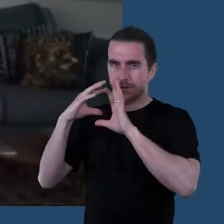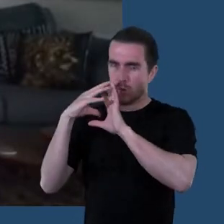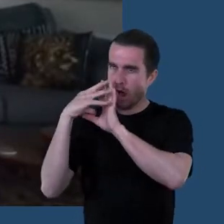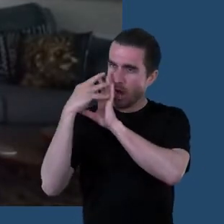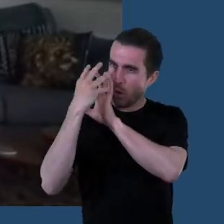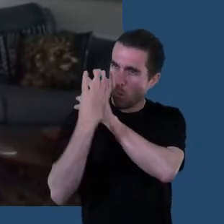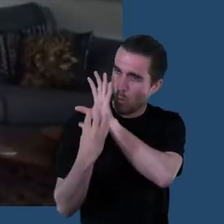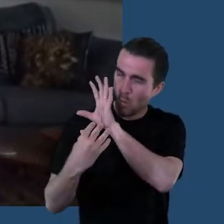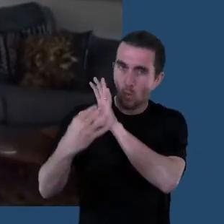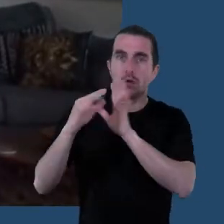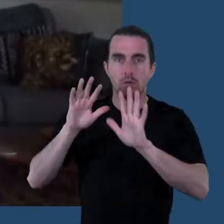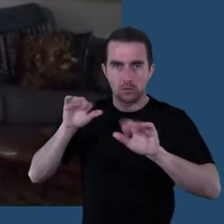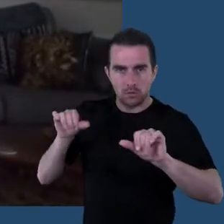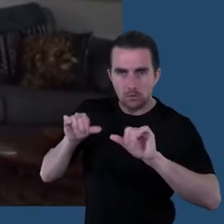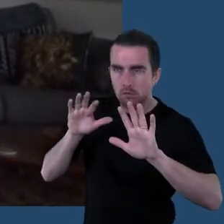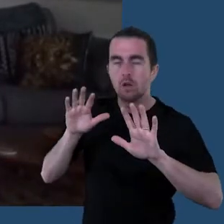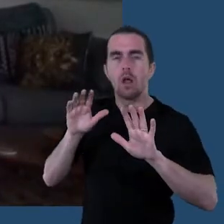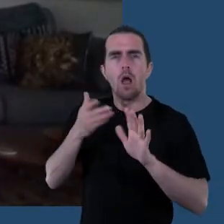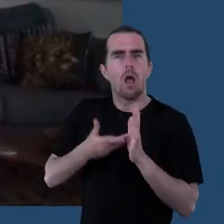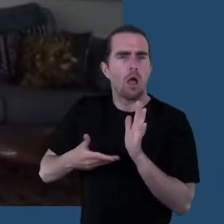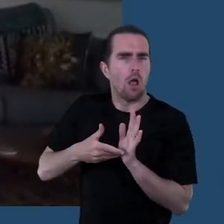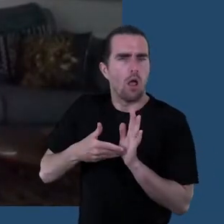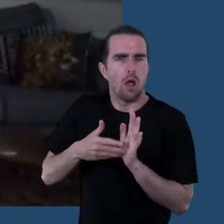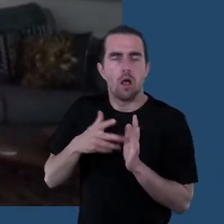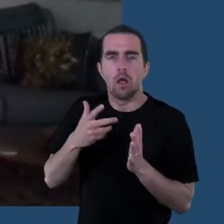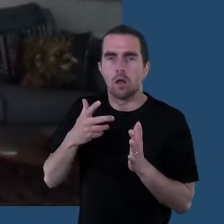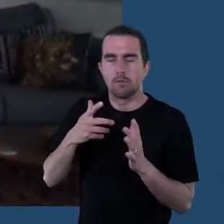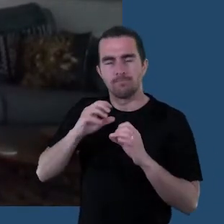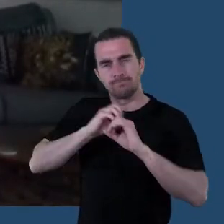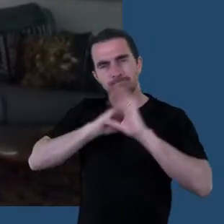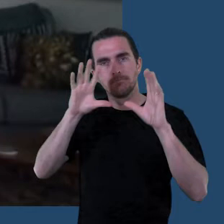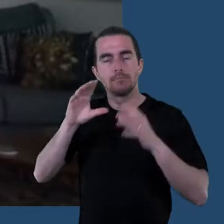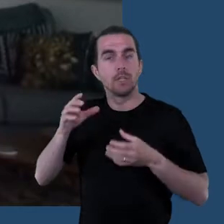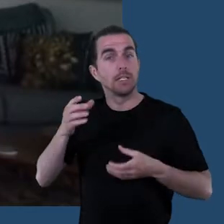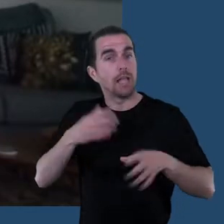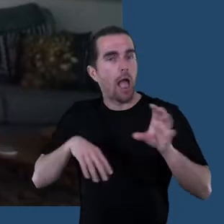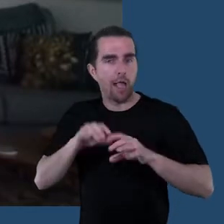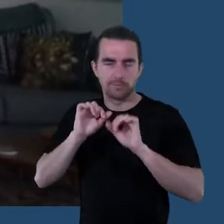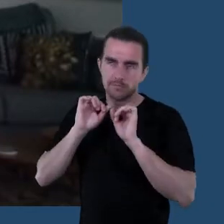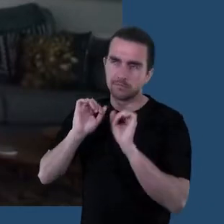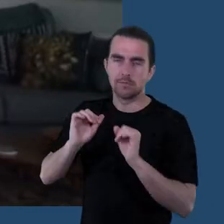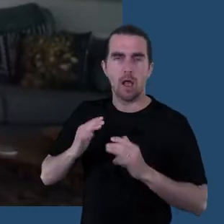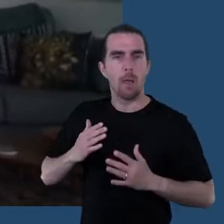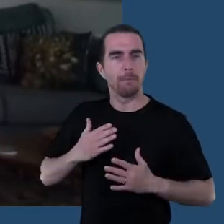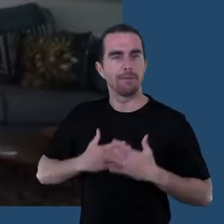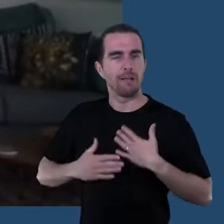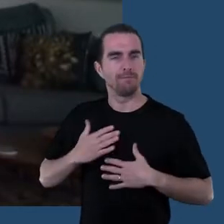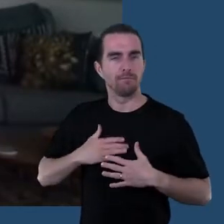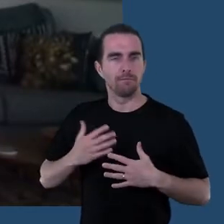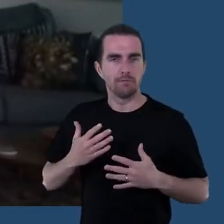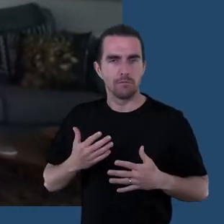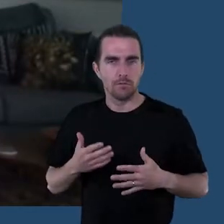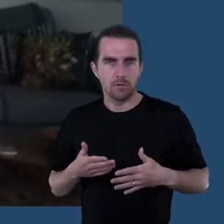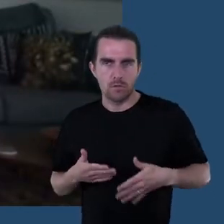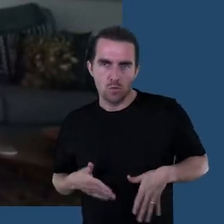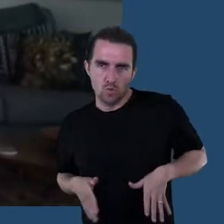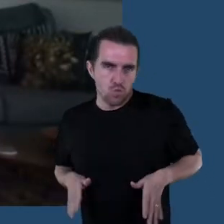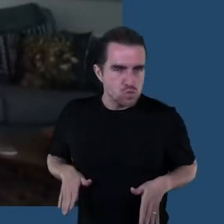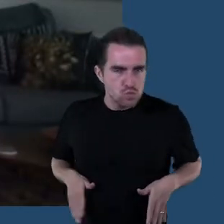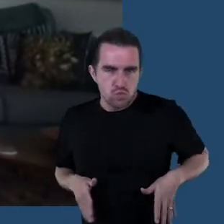of Hope that you see there. But it was more than just that. That's an illustration of the science of the behavior,